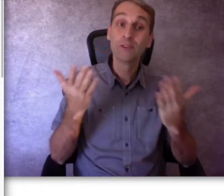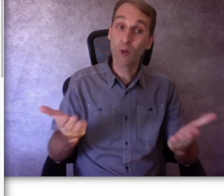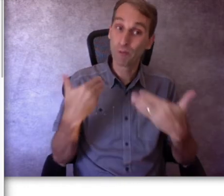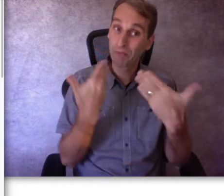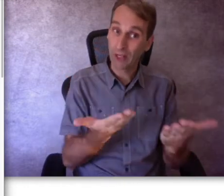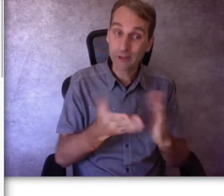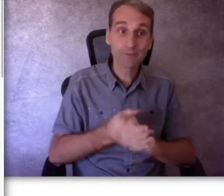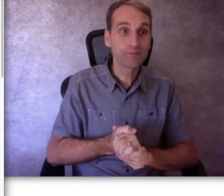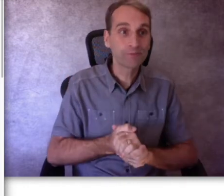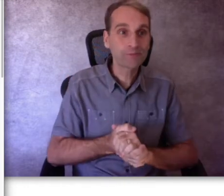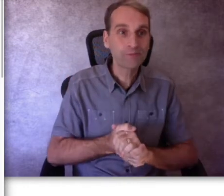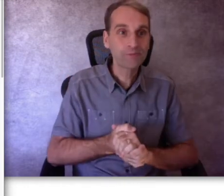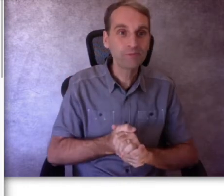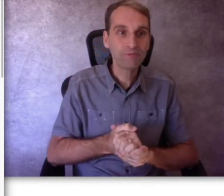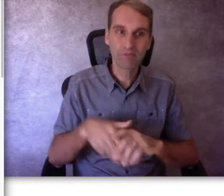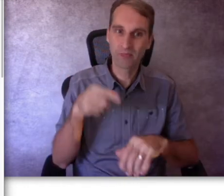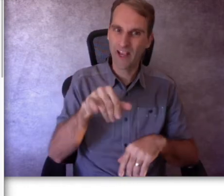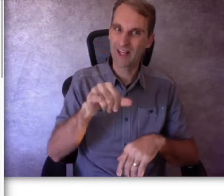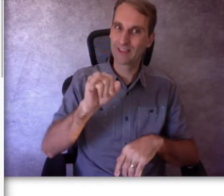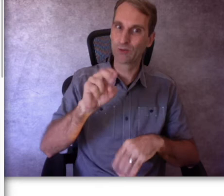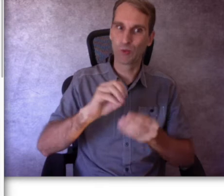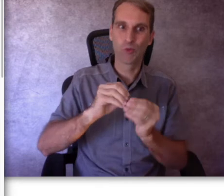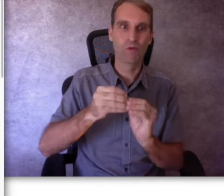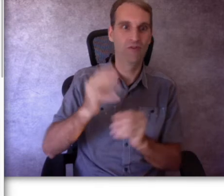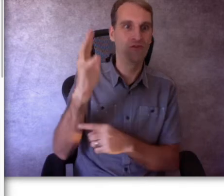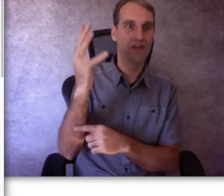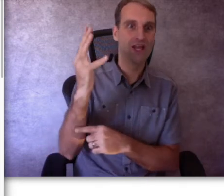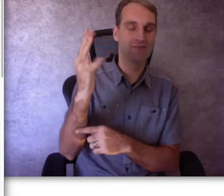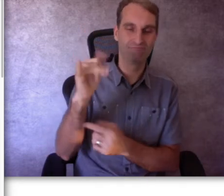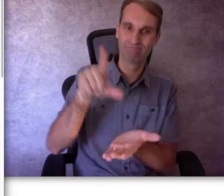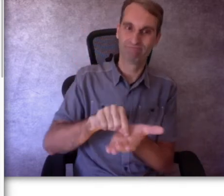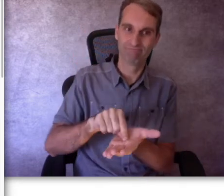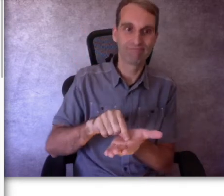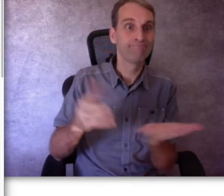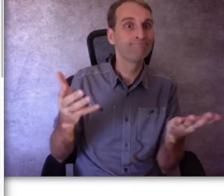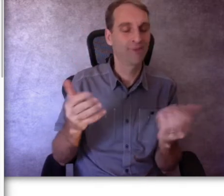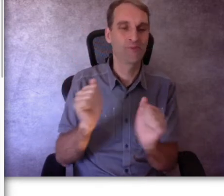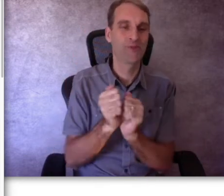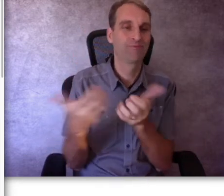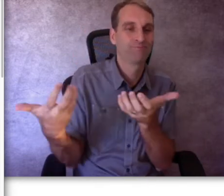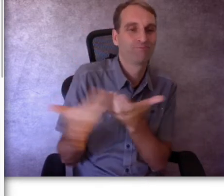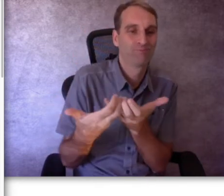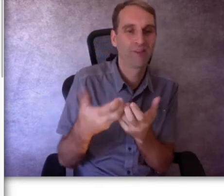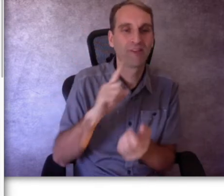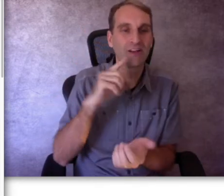With that being said, We are releasing our new Issue No. 5 in collaboration with